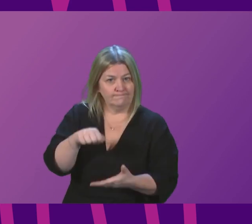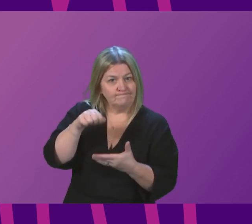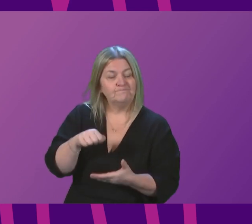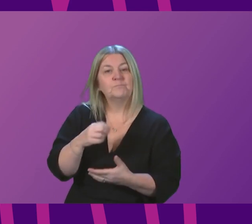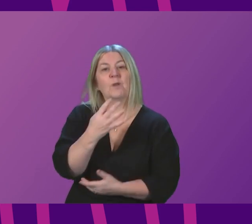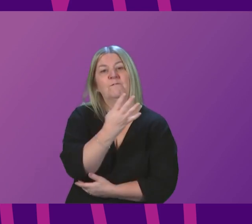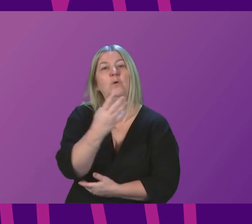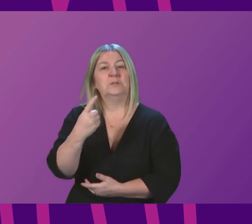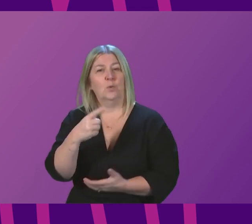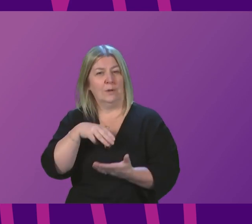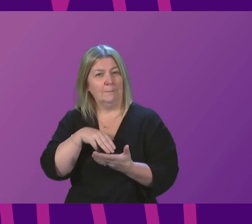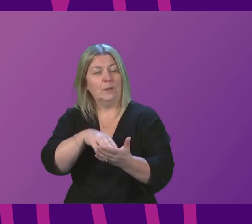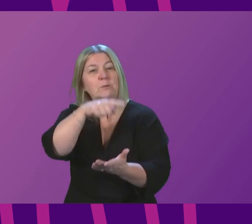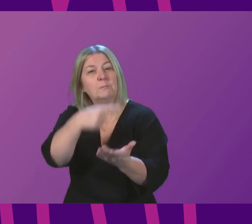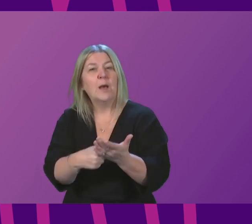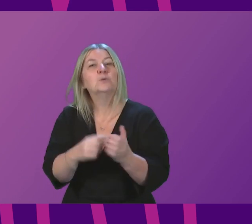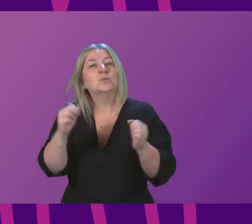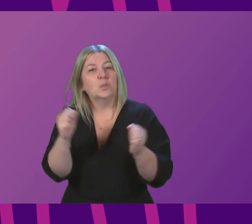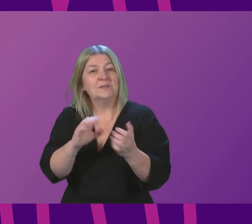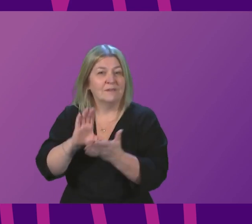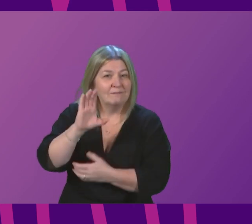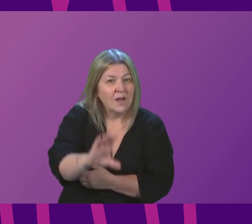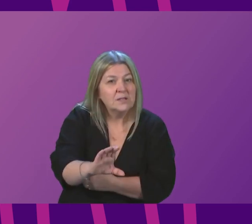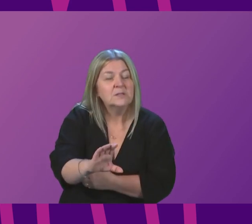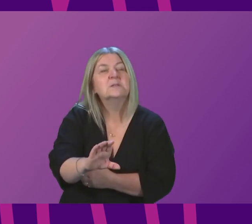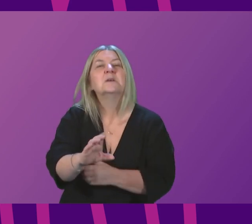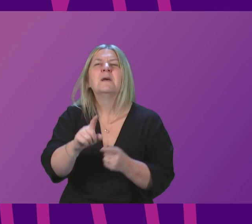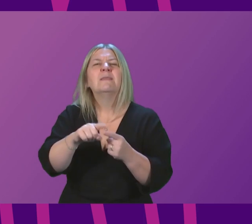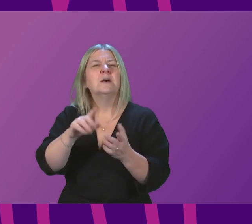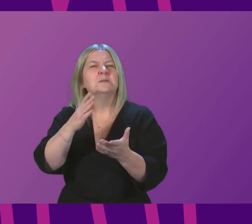winter support fund, which includes a £10 million fuel insecurity fund to help people